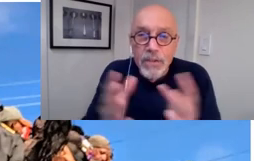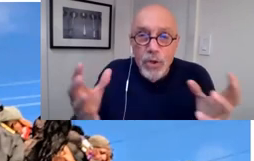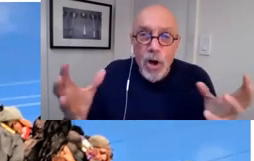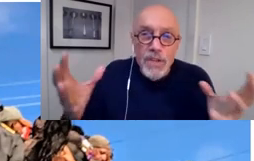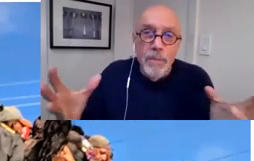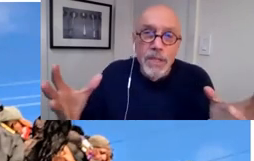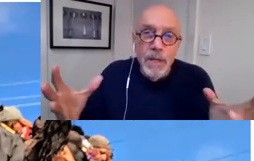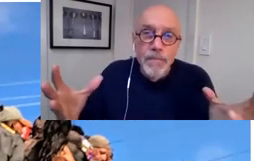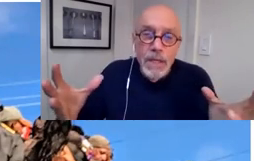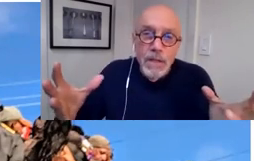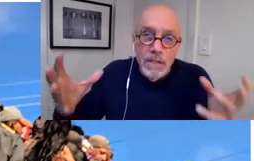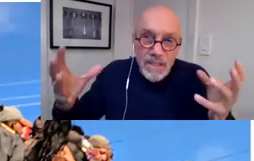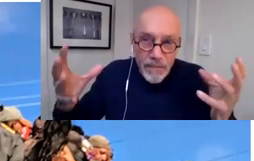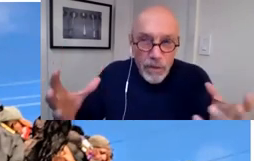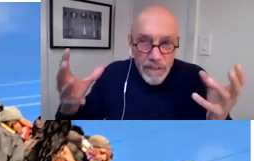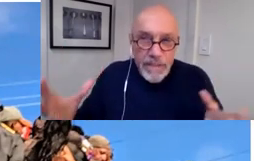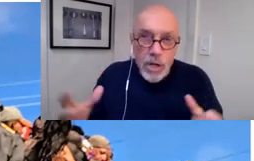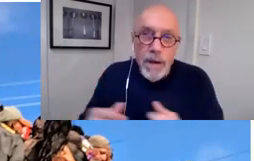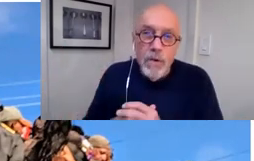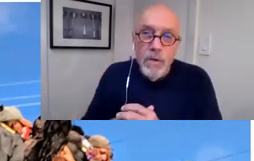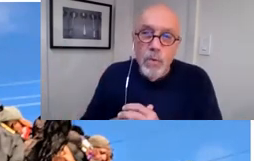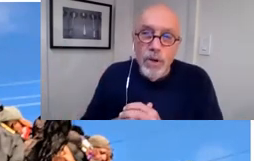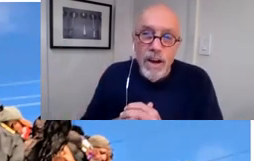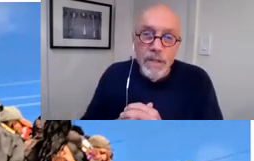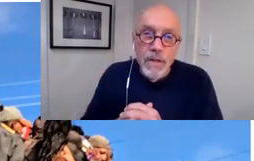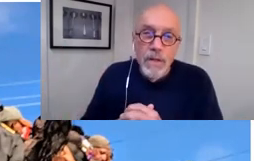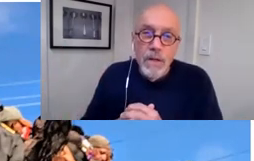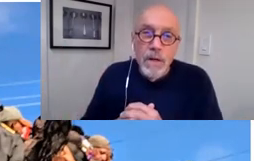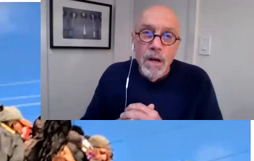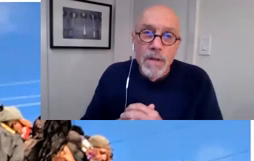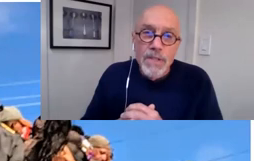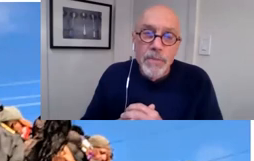given you all something different to think about with coffee.